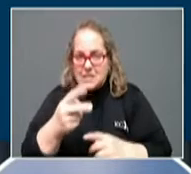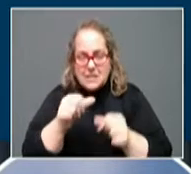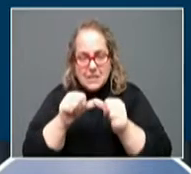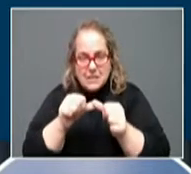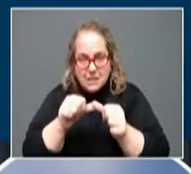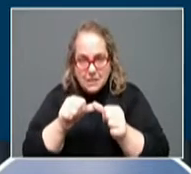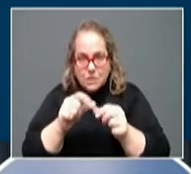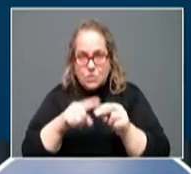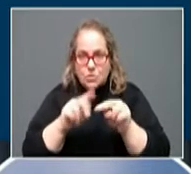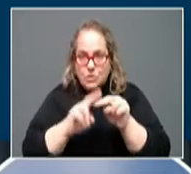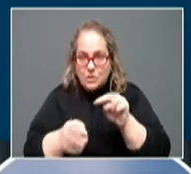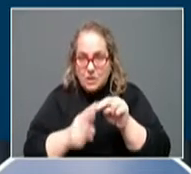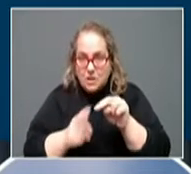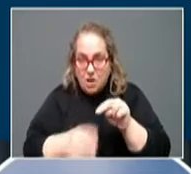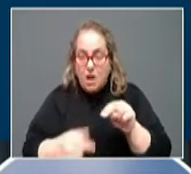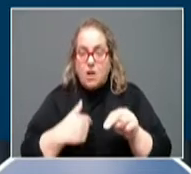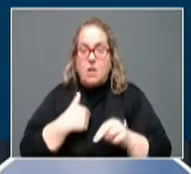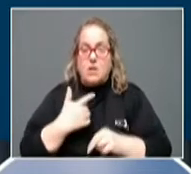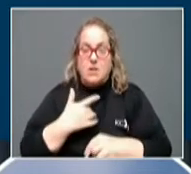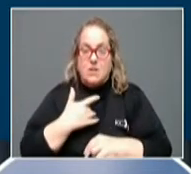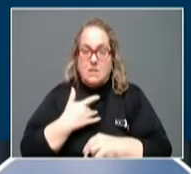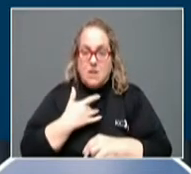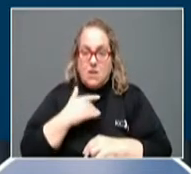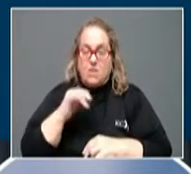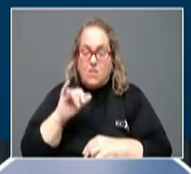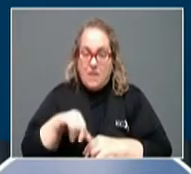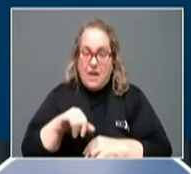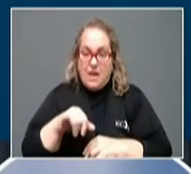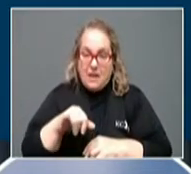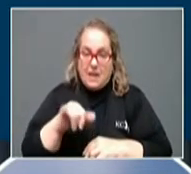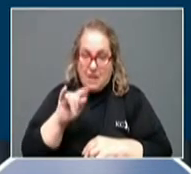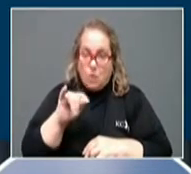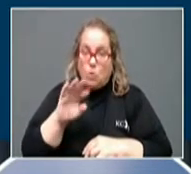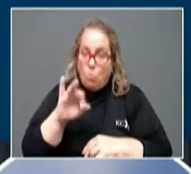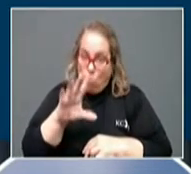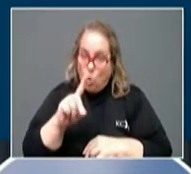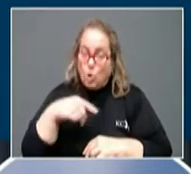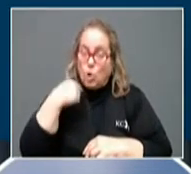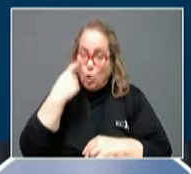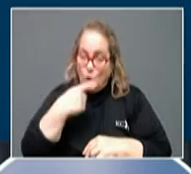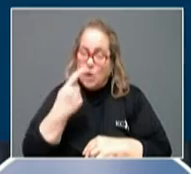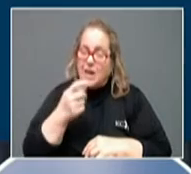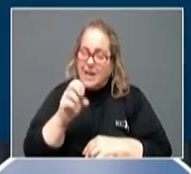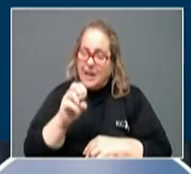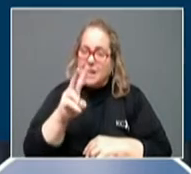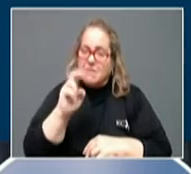believe that it would look even um, more significant, but for the week